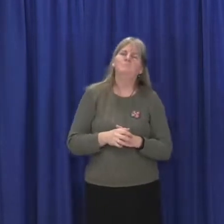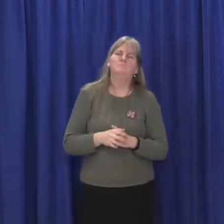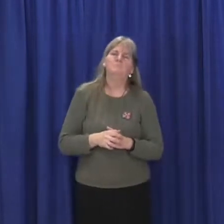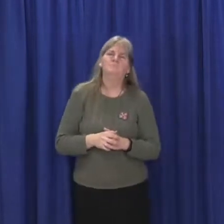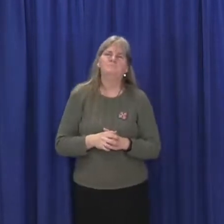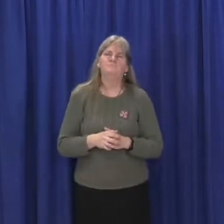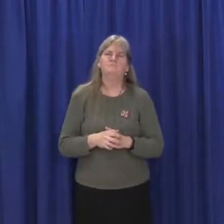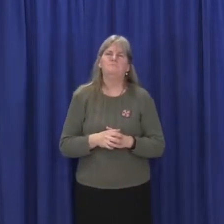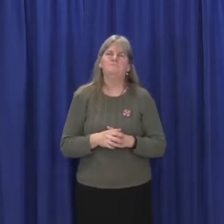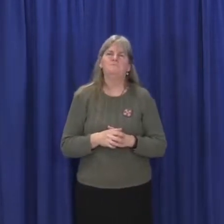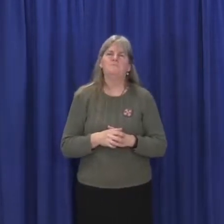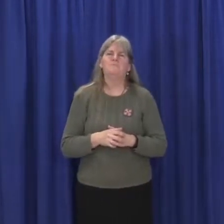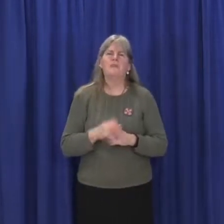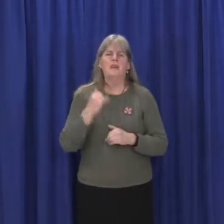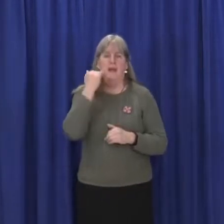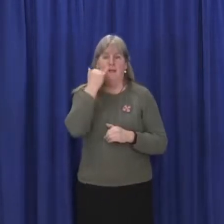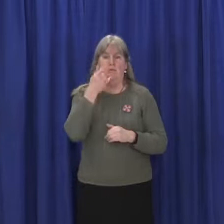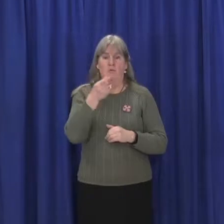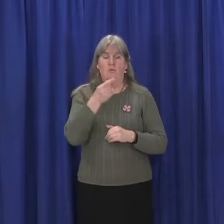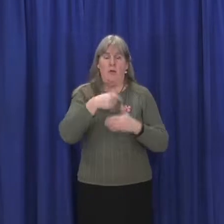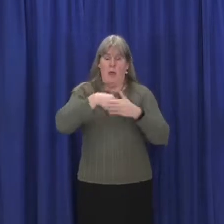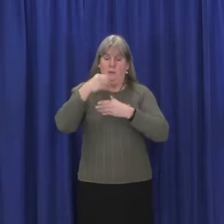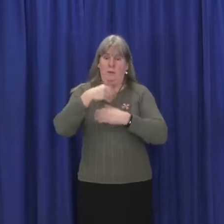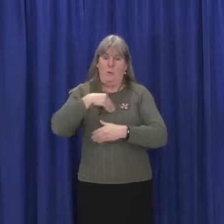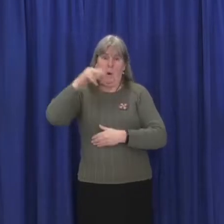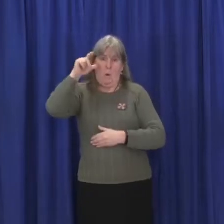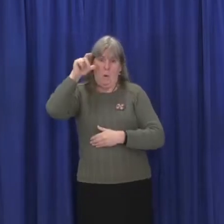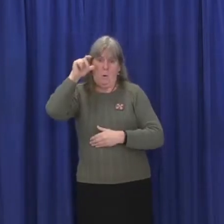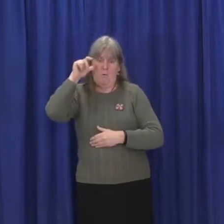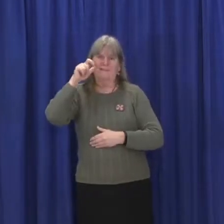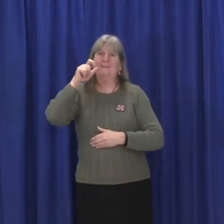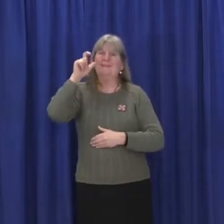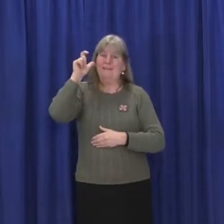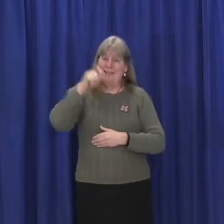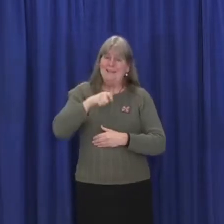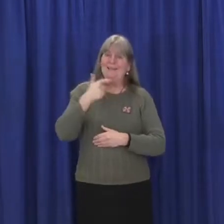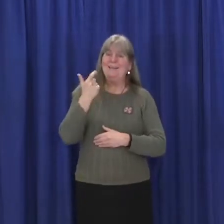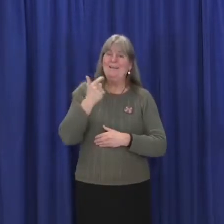If you're in a community and you need testing, you can call your health center.